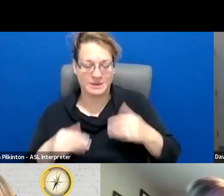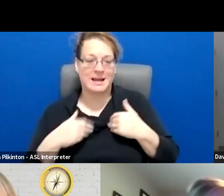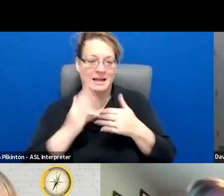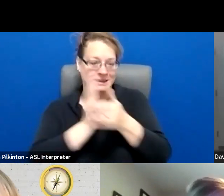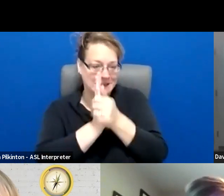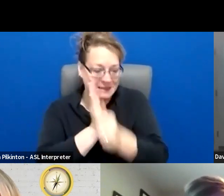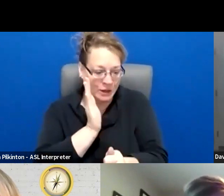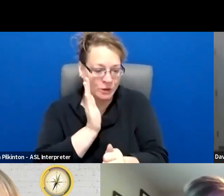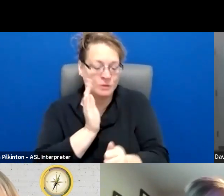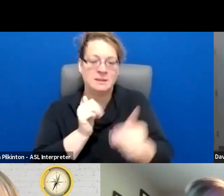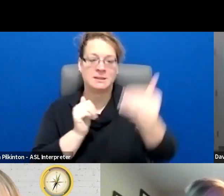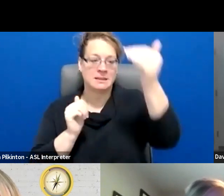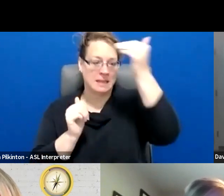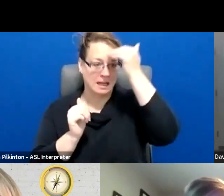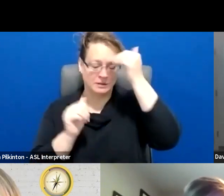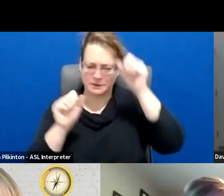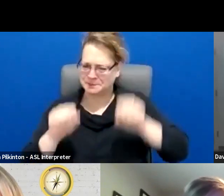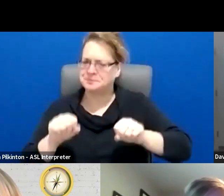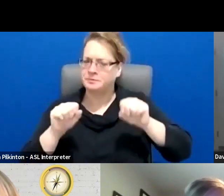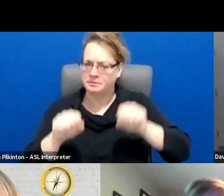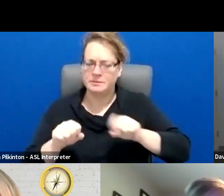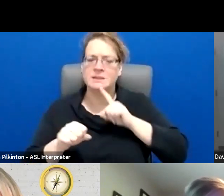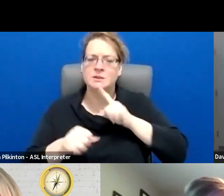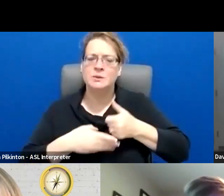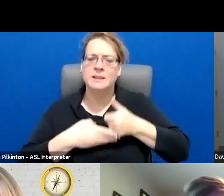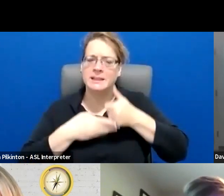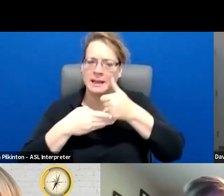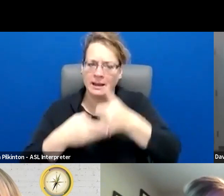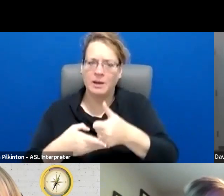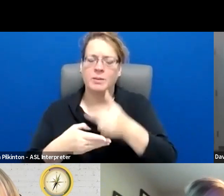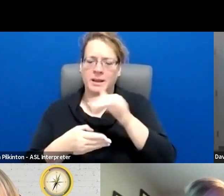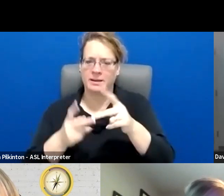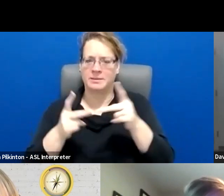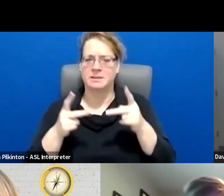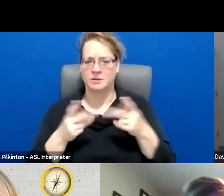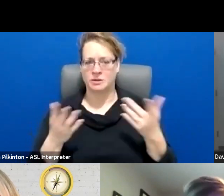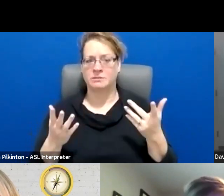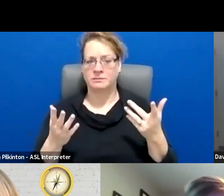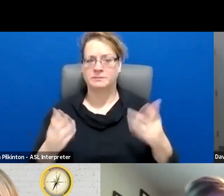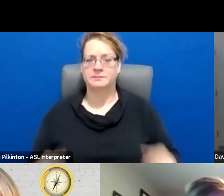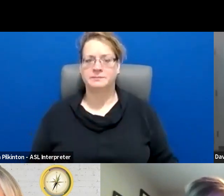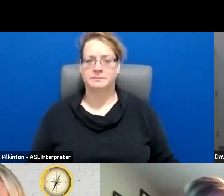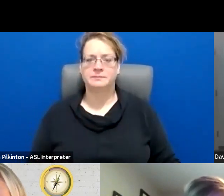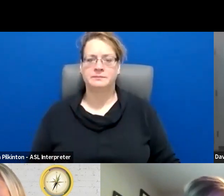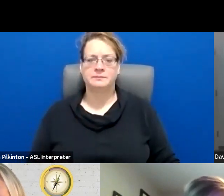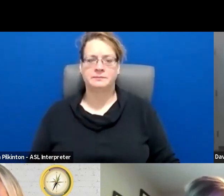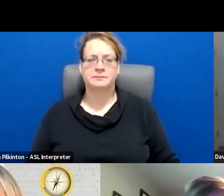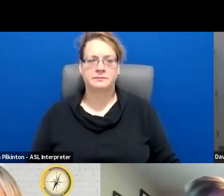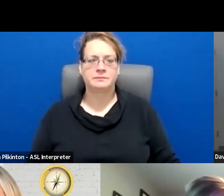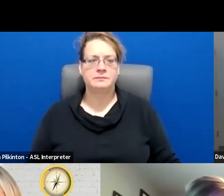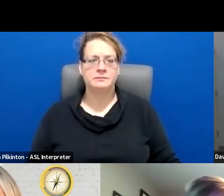Something that you don't want to hire someone just for the sake of diversifying the workforce.